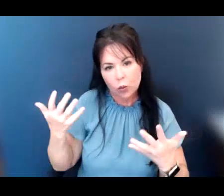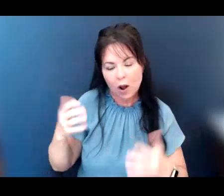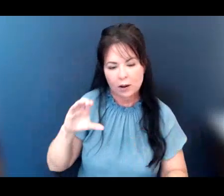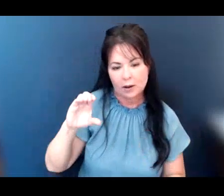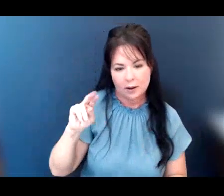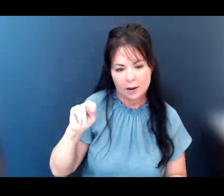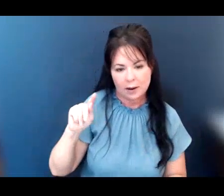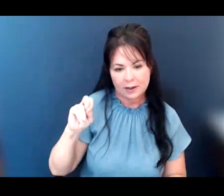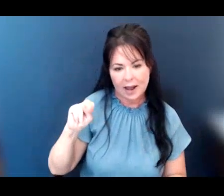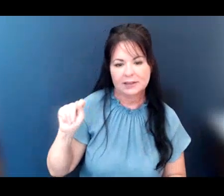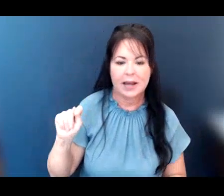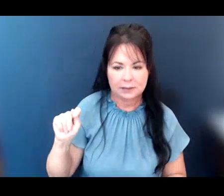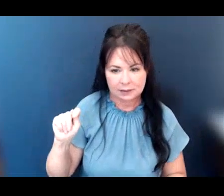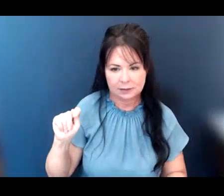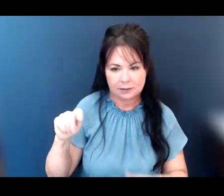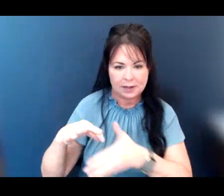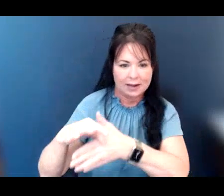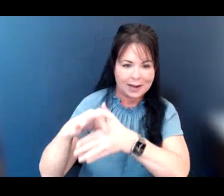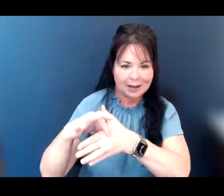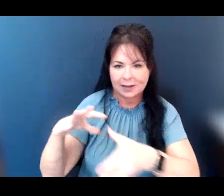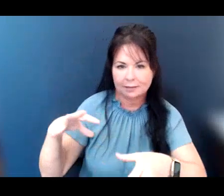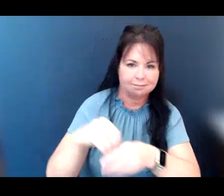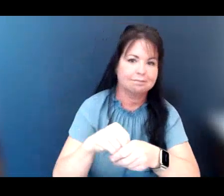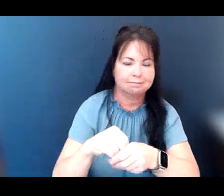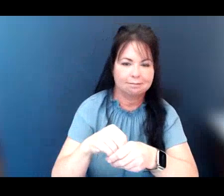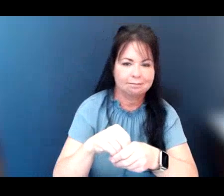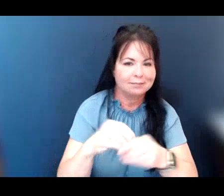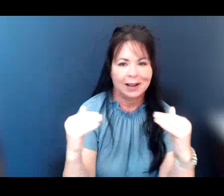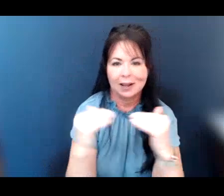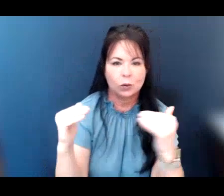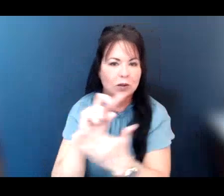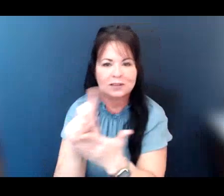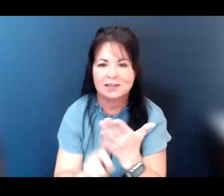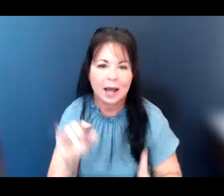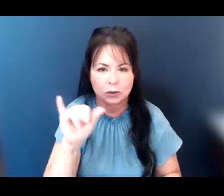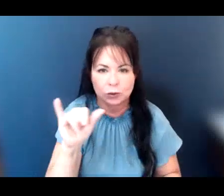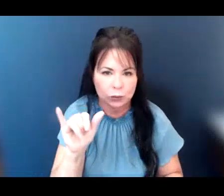I'm not a developer. I rely on the folks that know the backend of websites, that know applications.